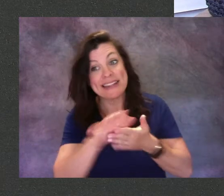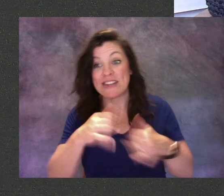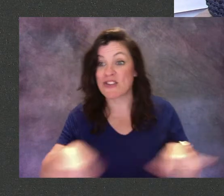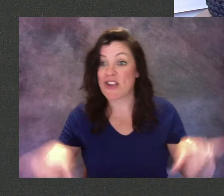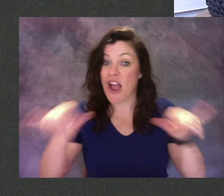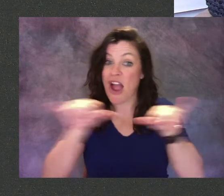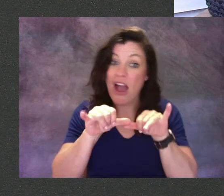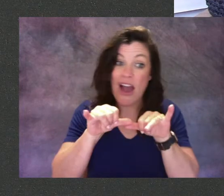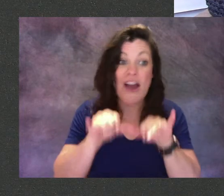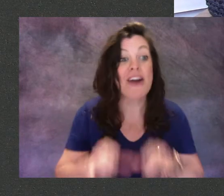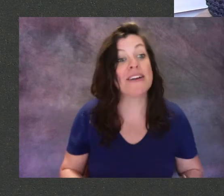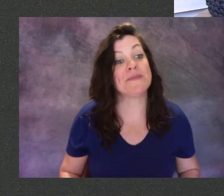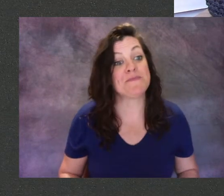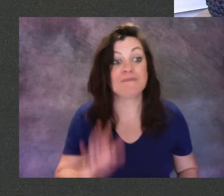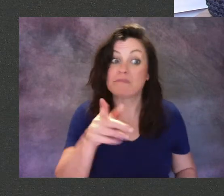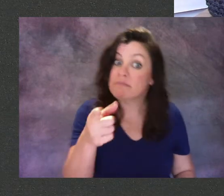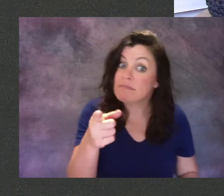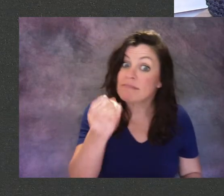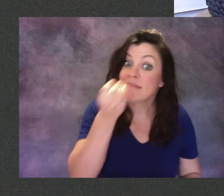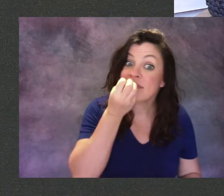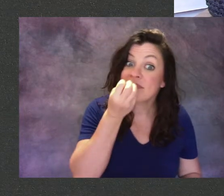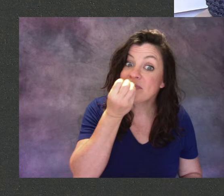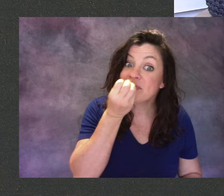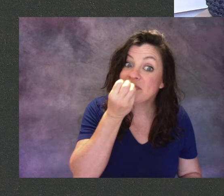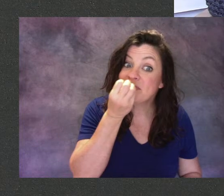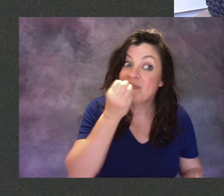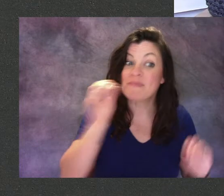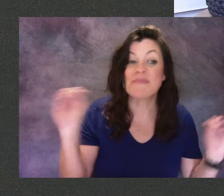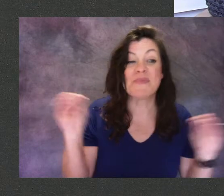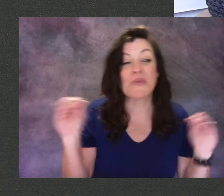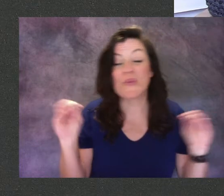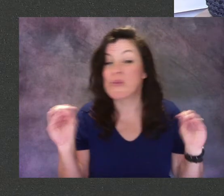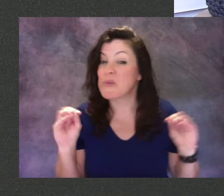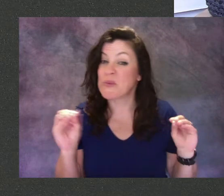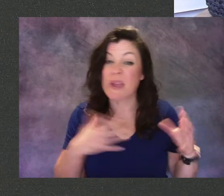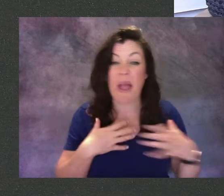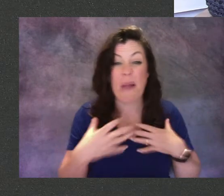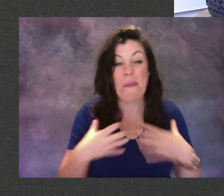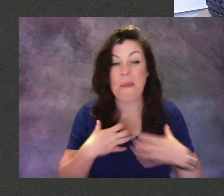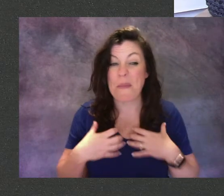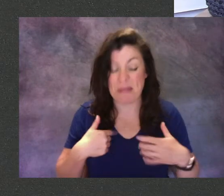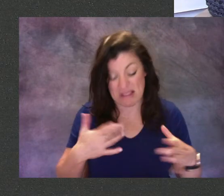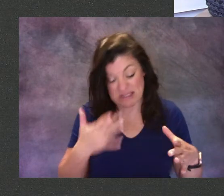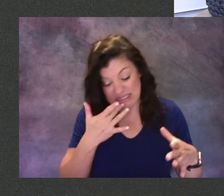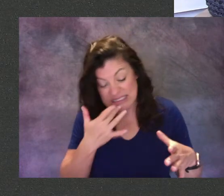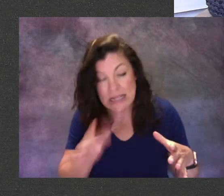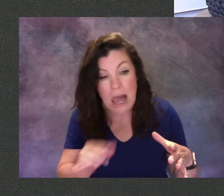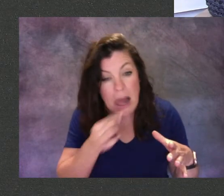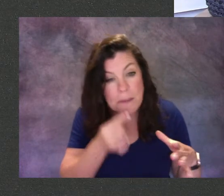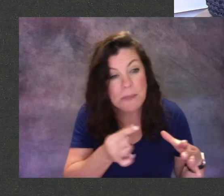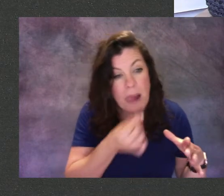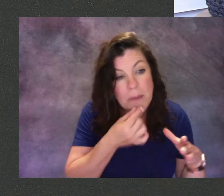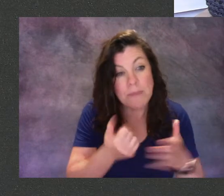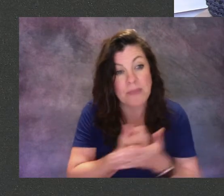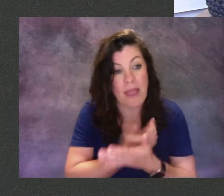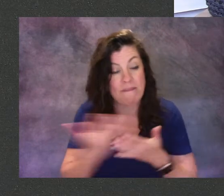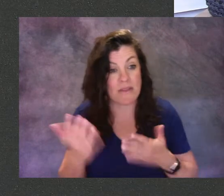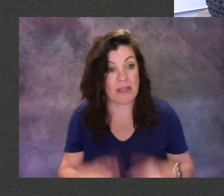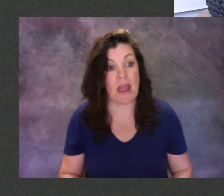I ate my dinner and tried everything on my plate." All those wonderful things that you can do at home.